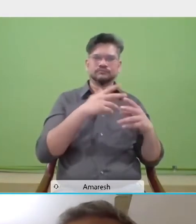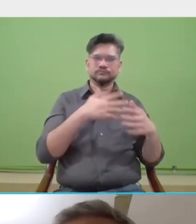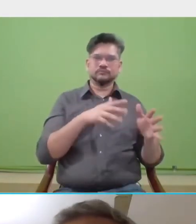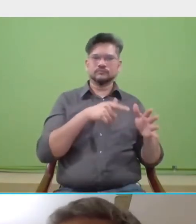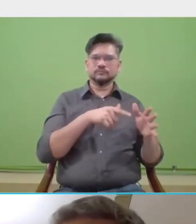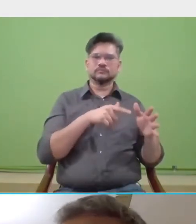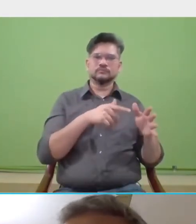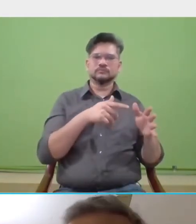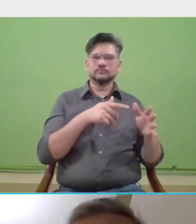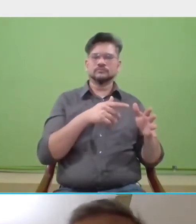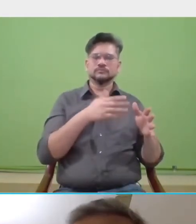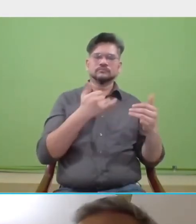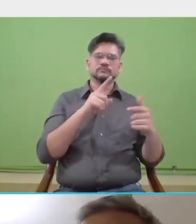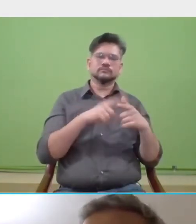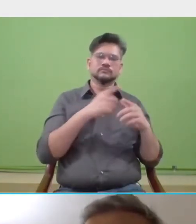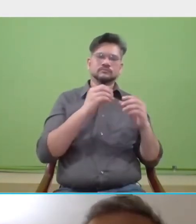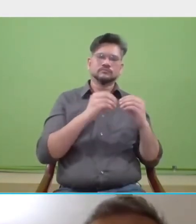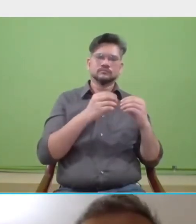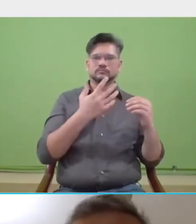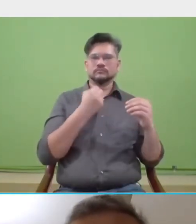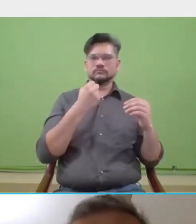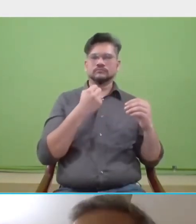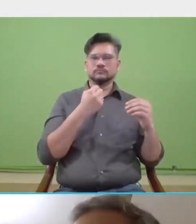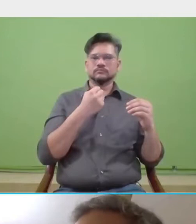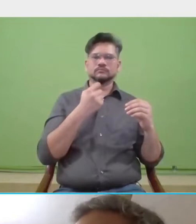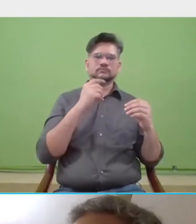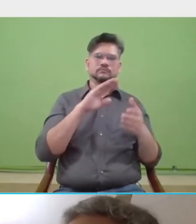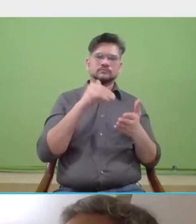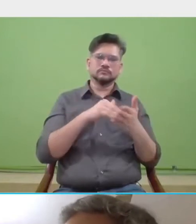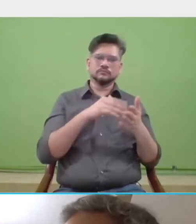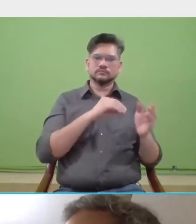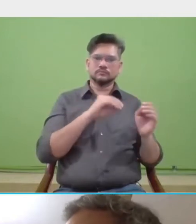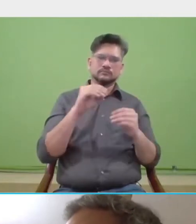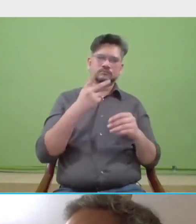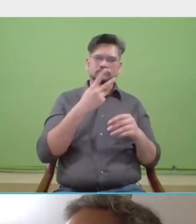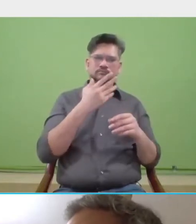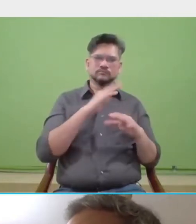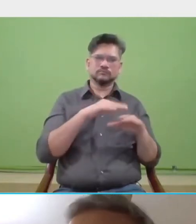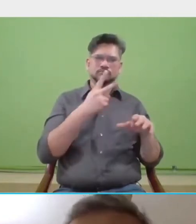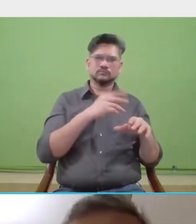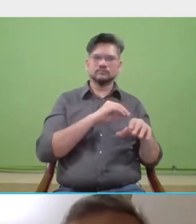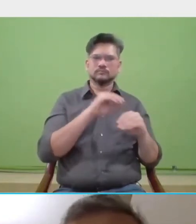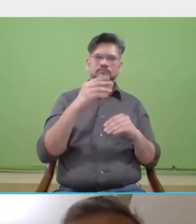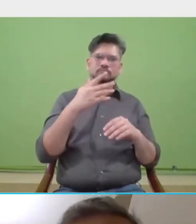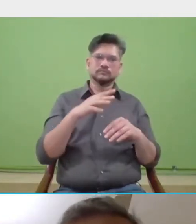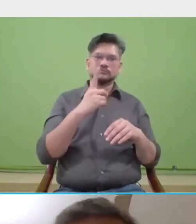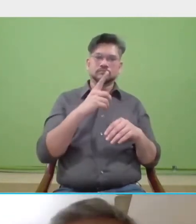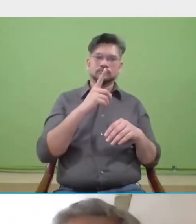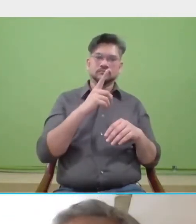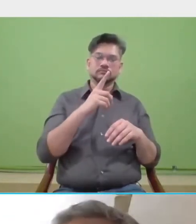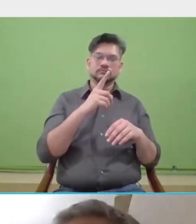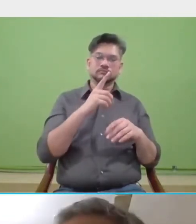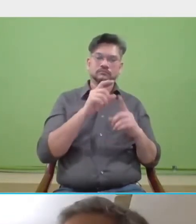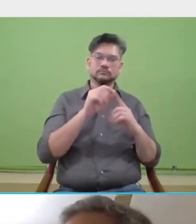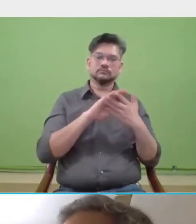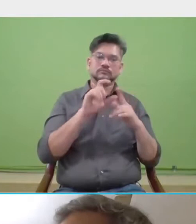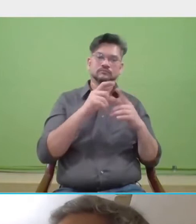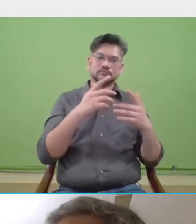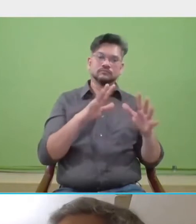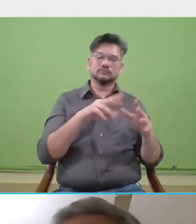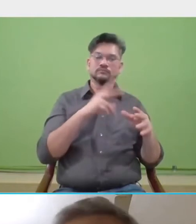she got a job in this isl rtc two of my students and one one finished a phd the other is doing phd